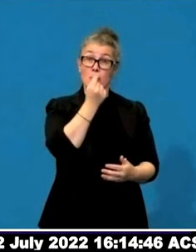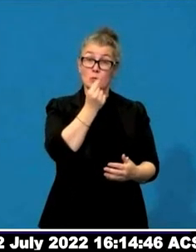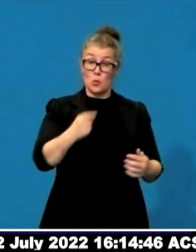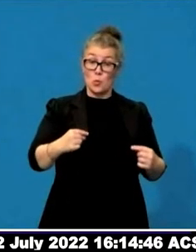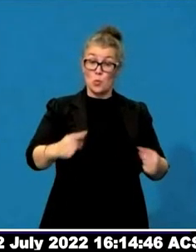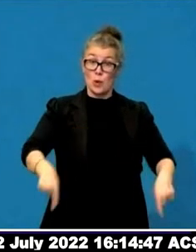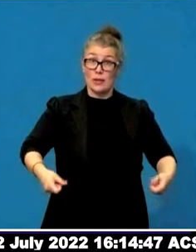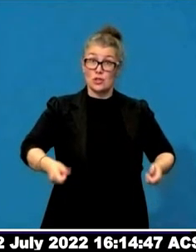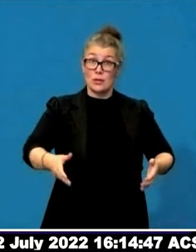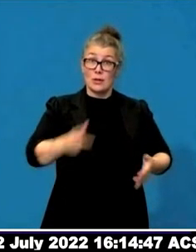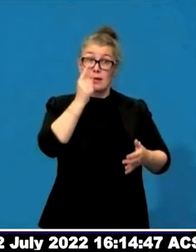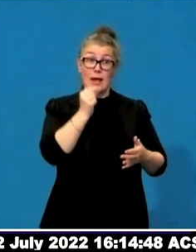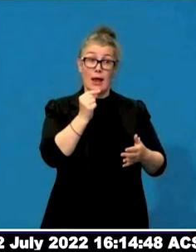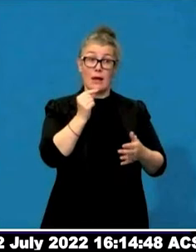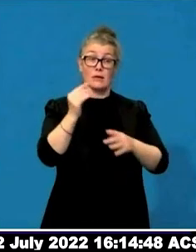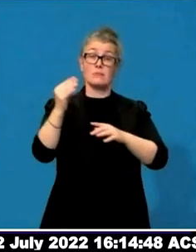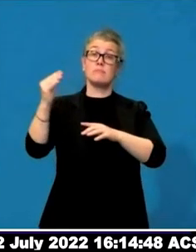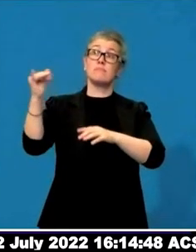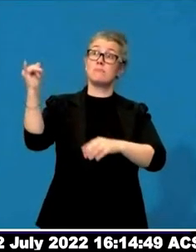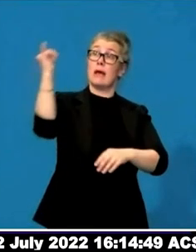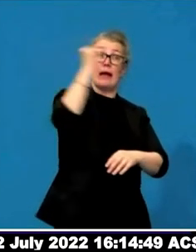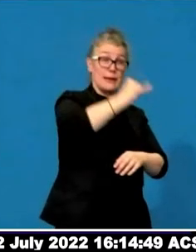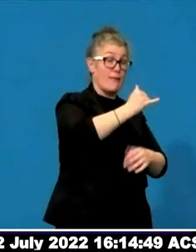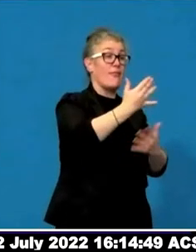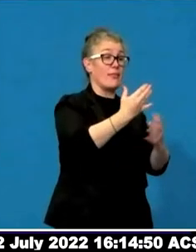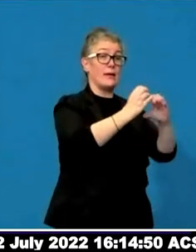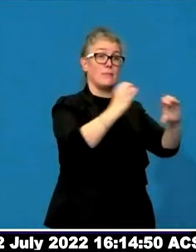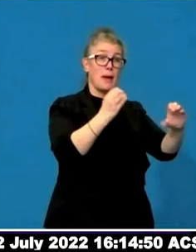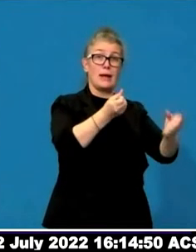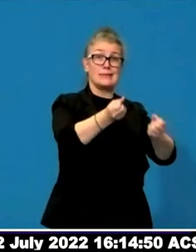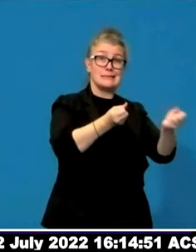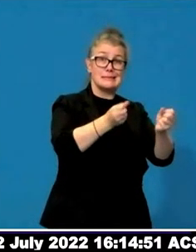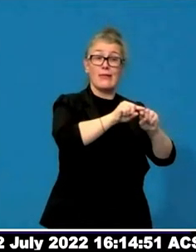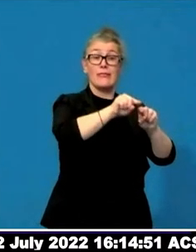that journey on the plane and the bus and on the ferry? Yes.